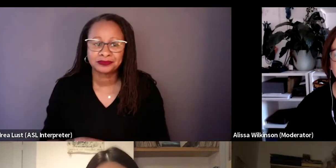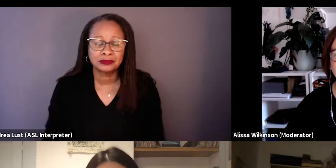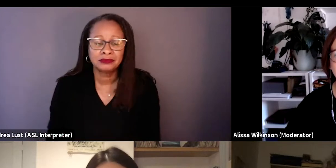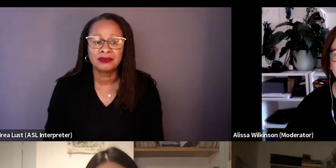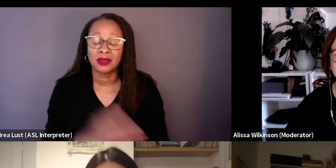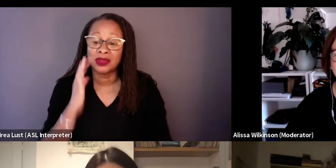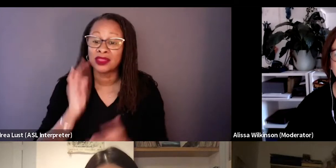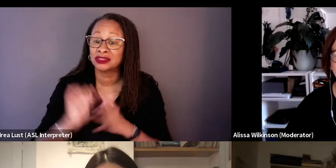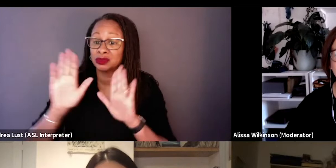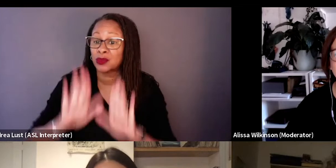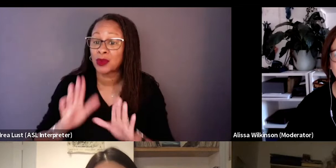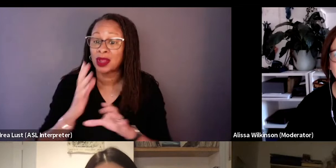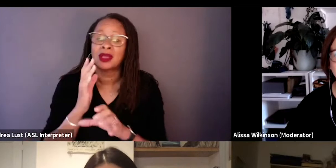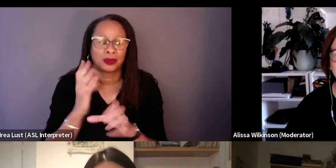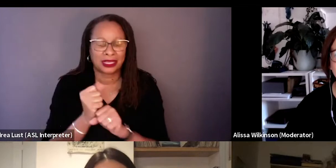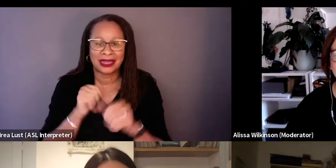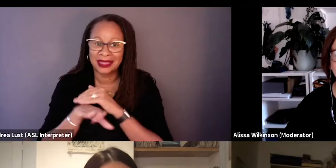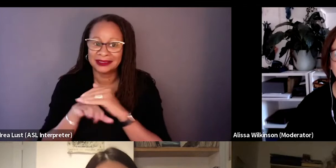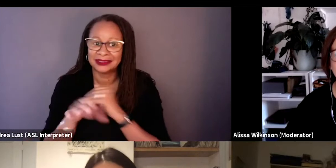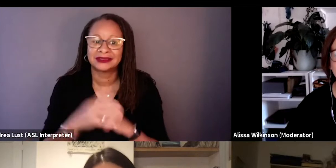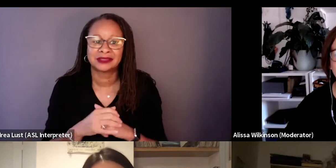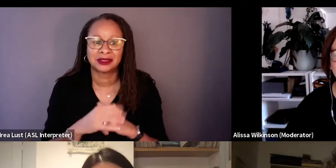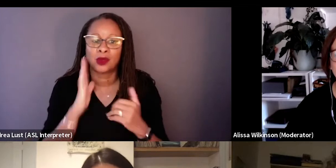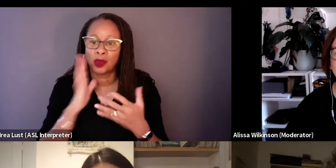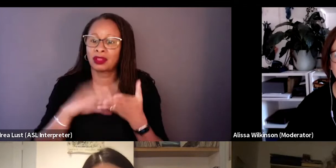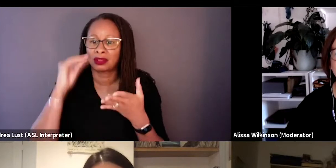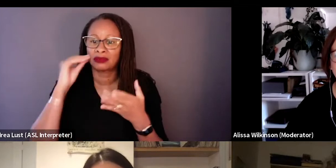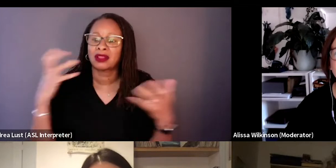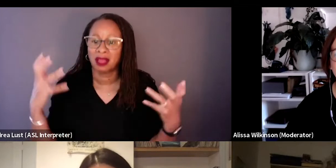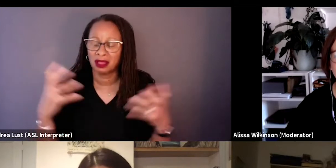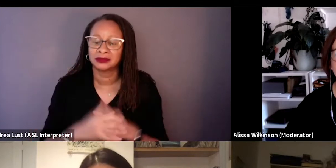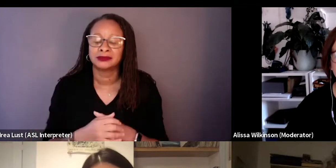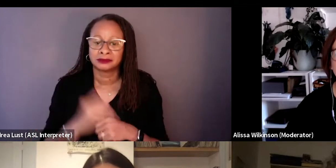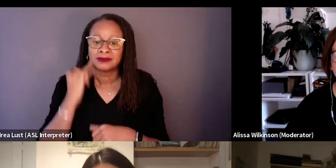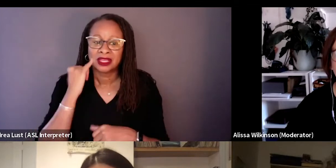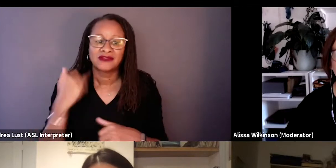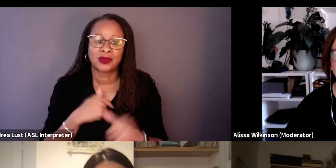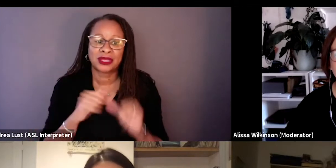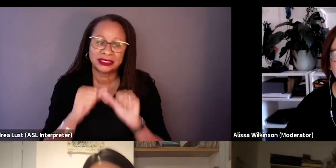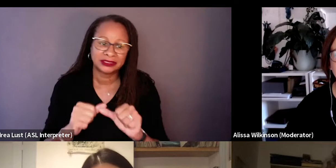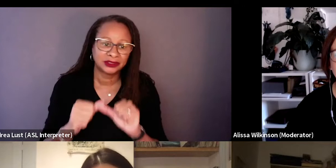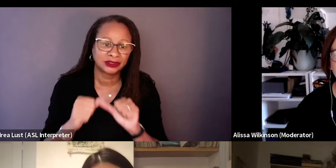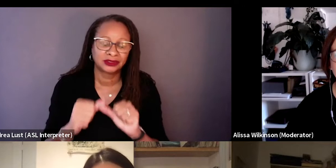and we will get access and we will learn a lot if we keep with the province